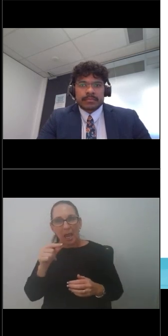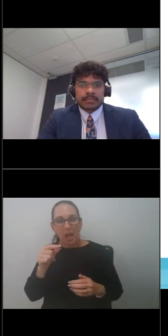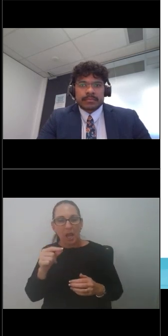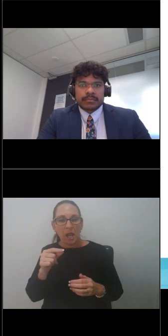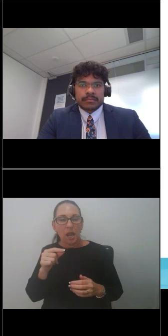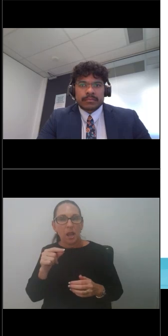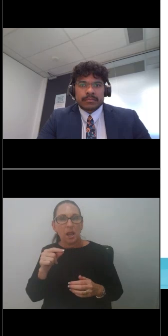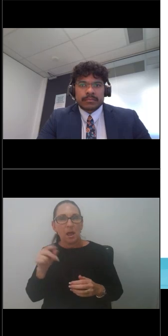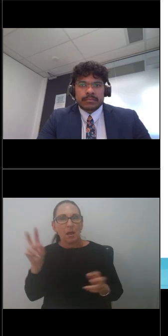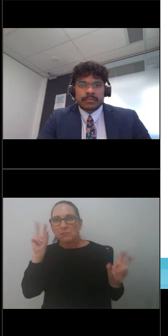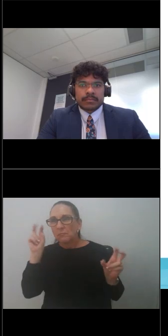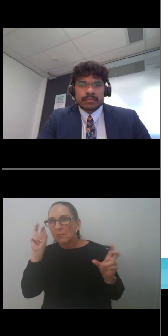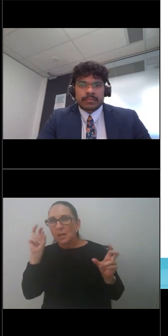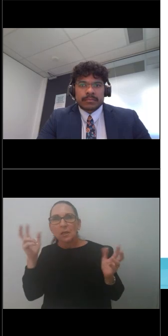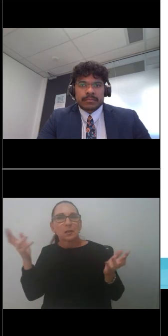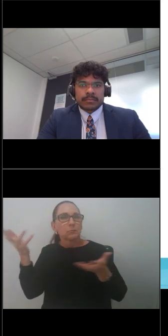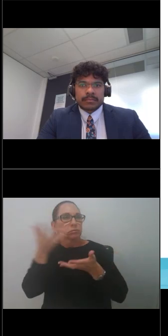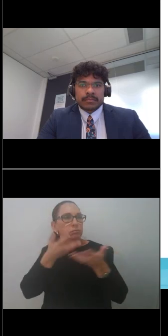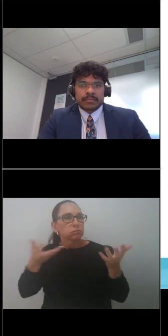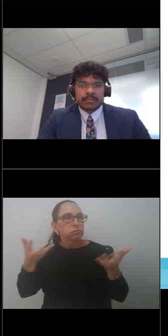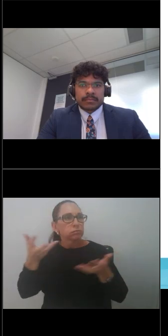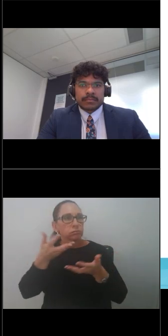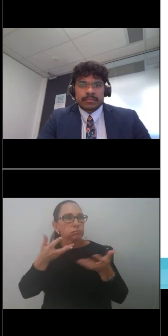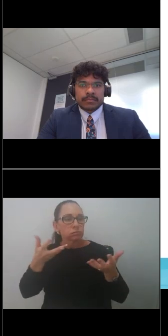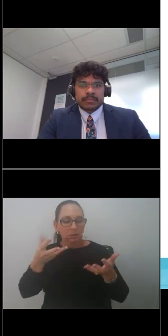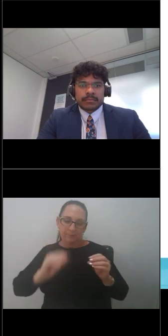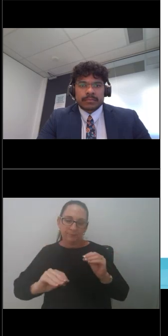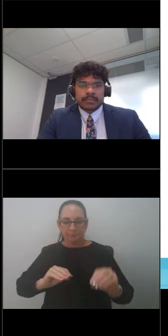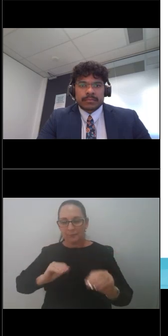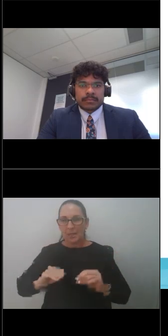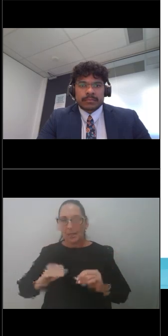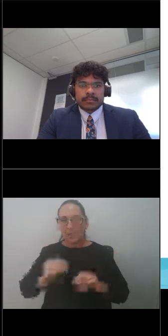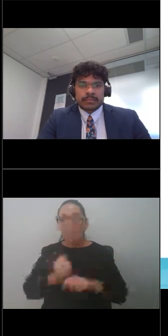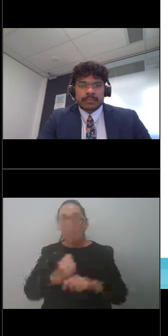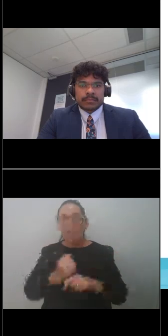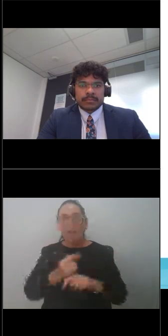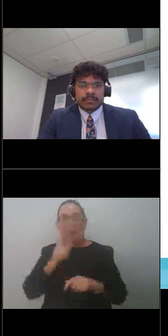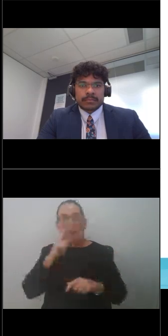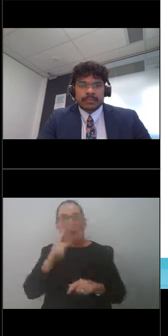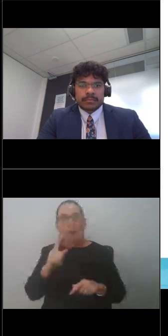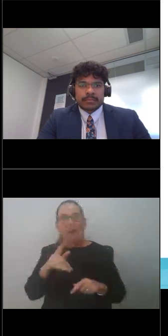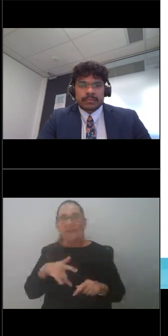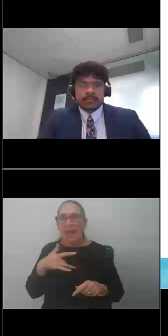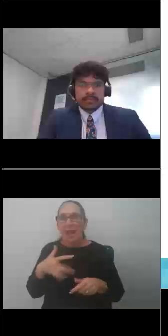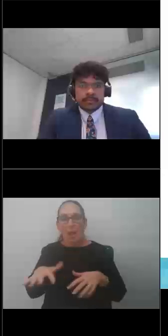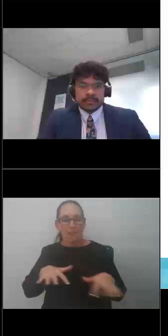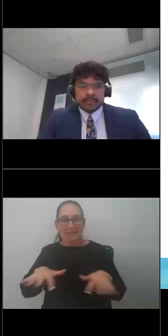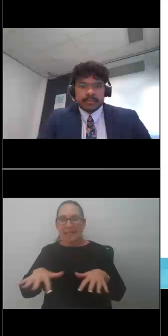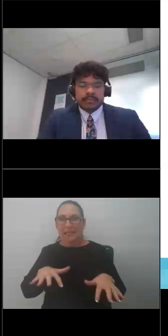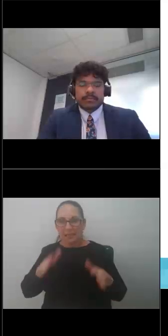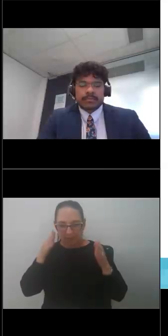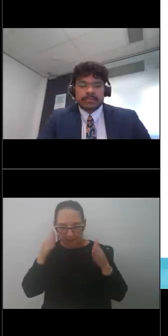but it also kept the young person busy because she has ADHD and loves doing anything with her hands